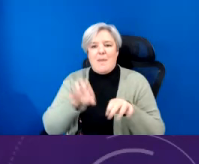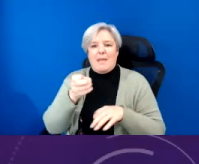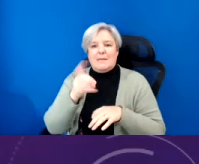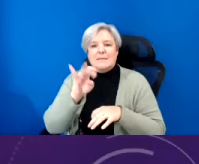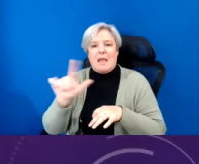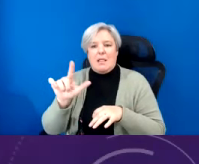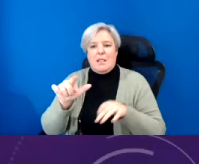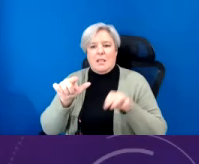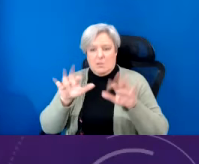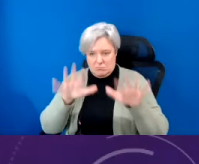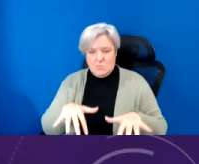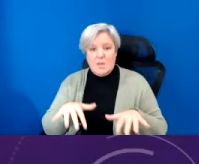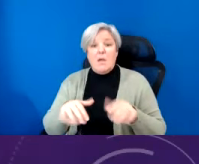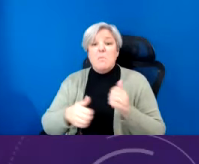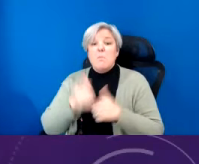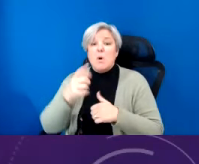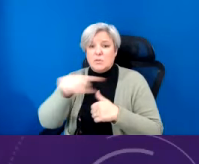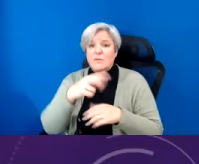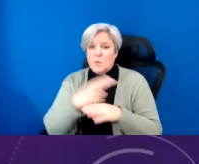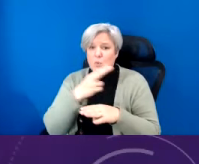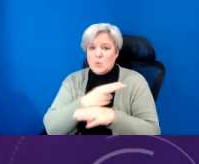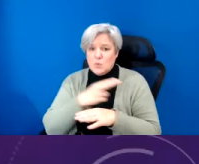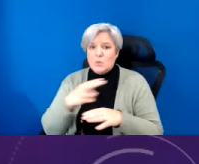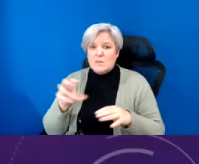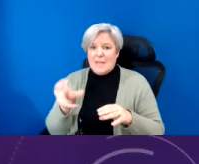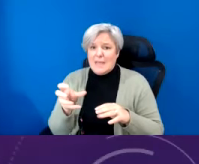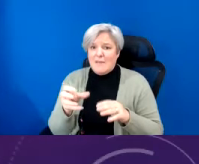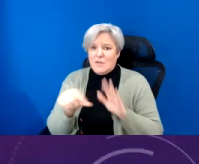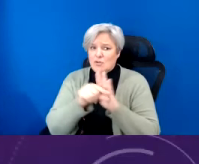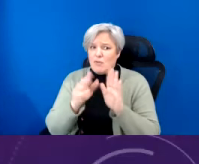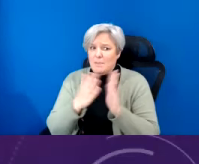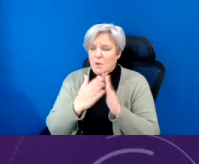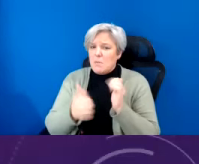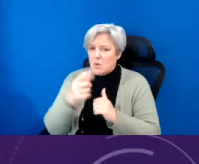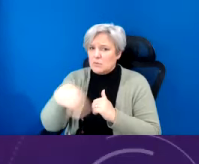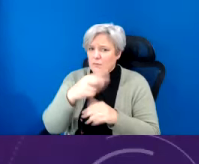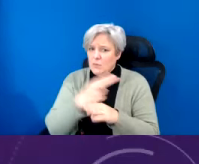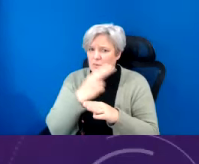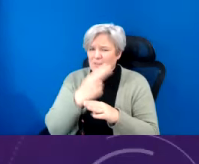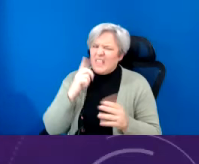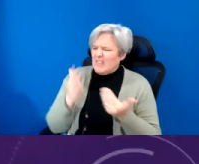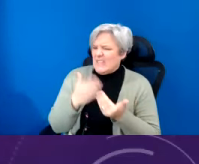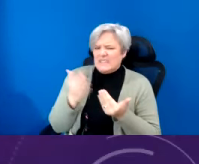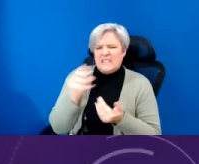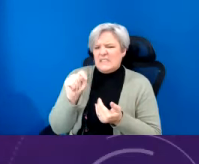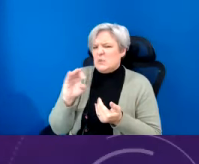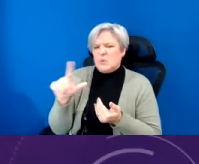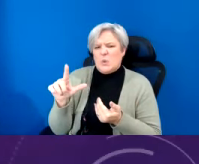Most folks, I believe you use Canvas grade books. That's probably your easiest tool to use for this.